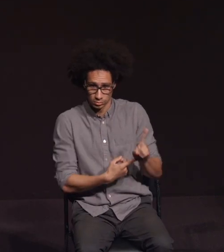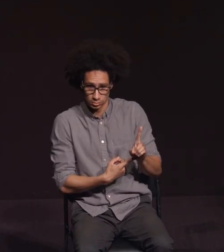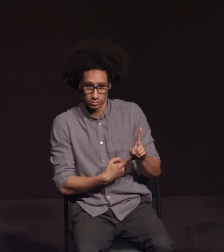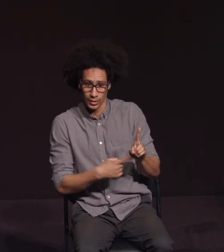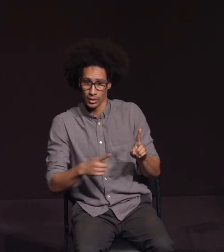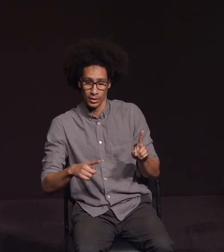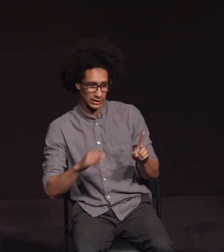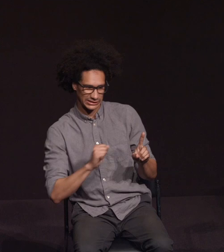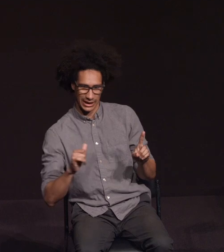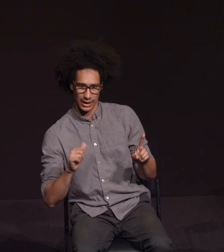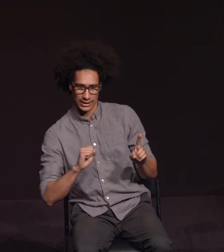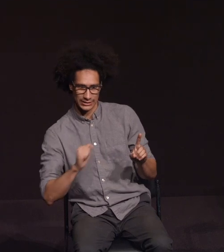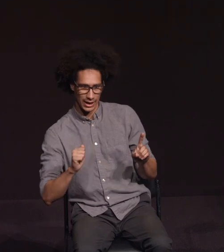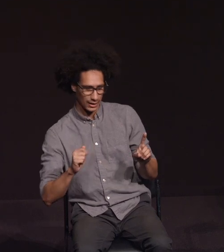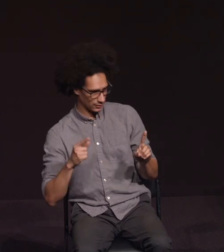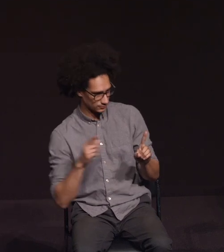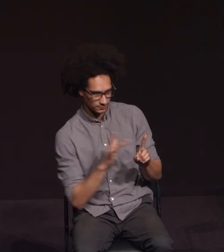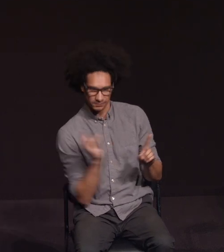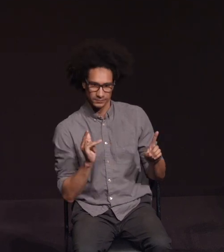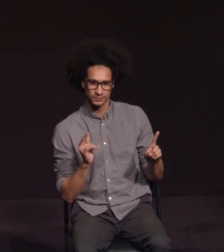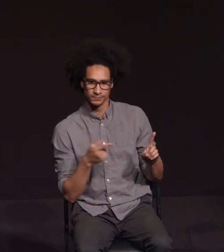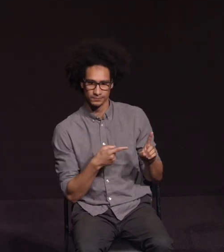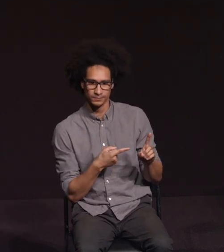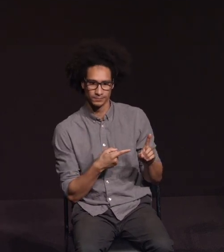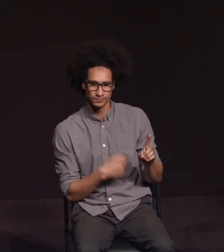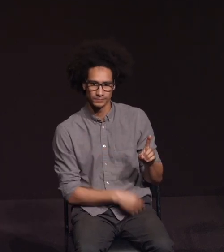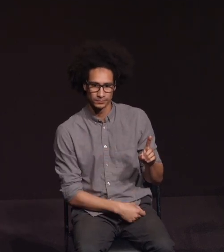So none of the books out there that are on the subject of body